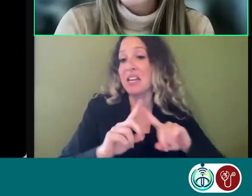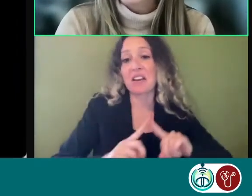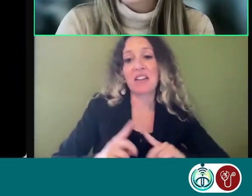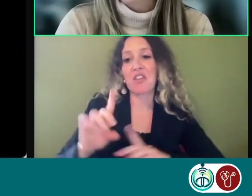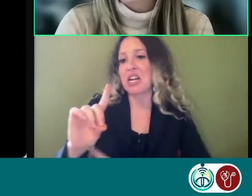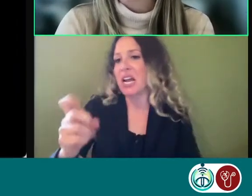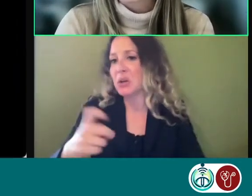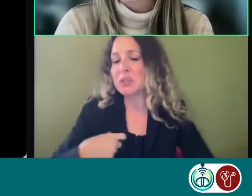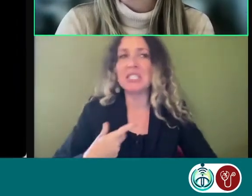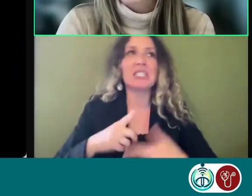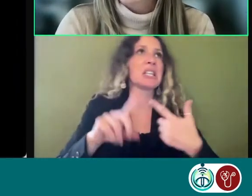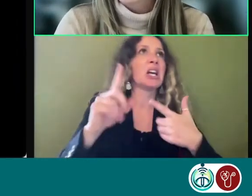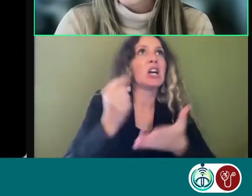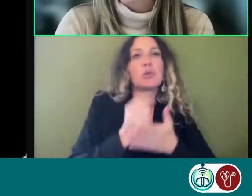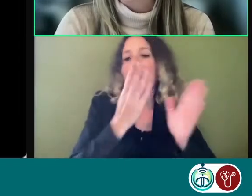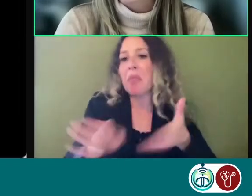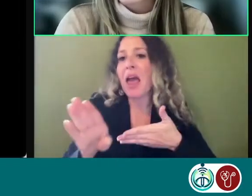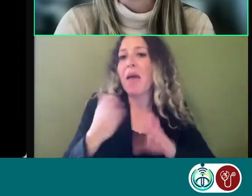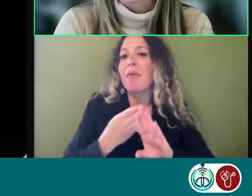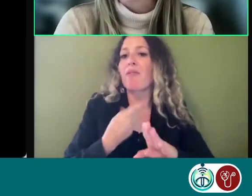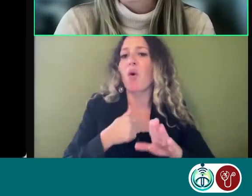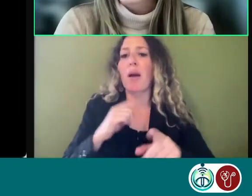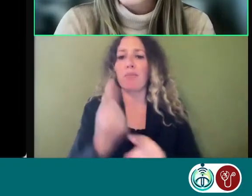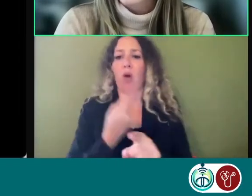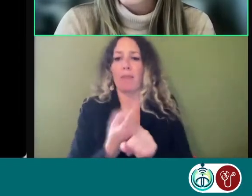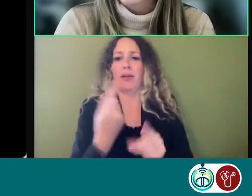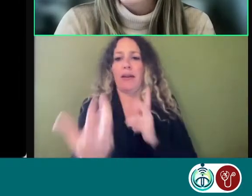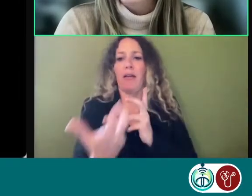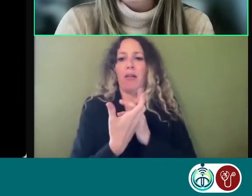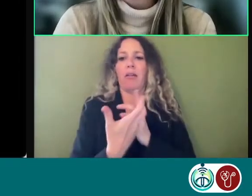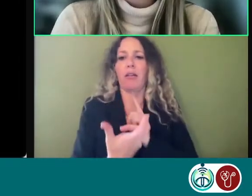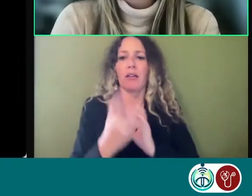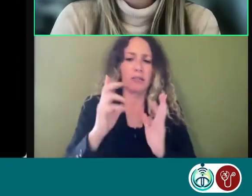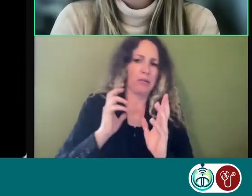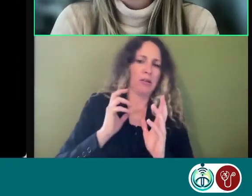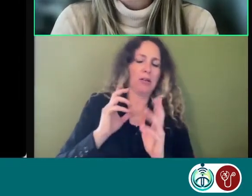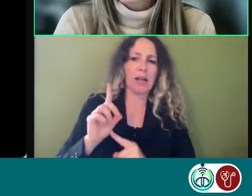different treatment plans before I was properly and appropriately diagnosed simply just because